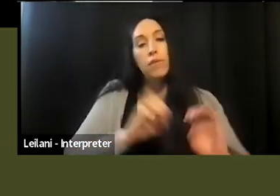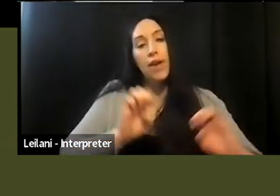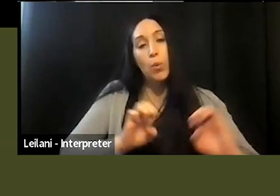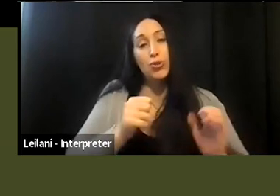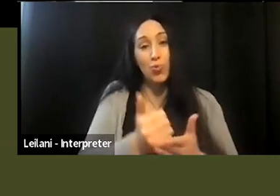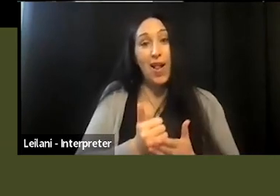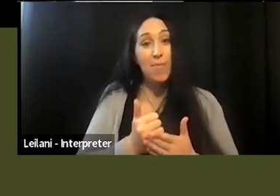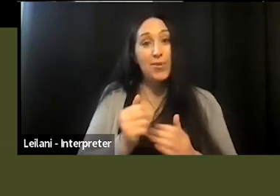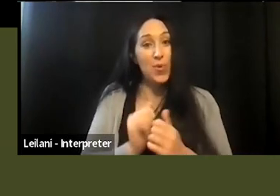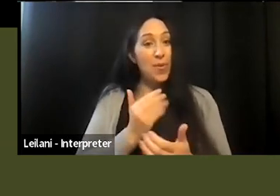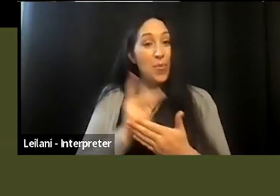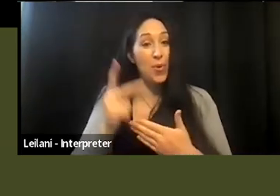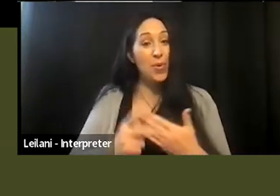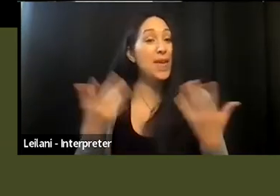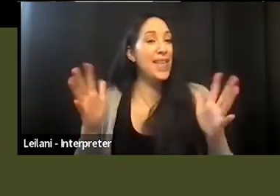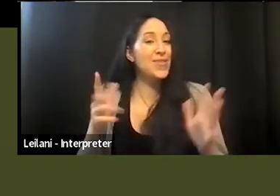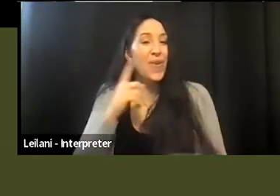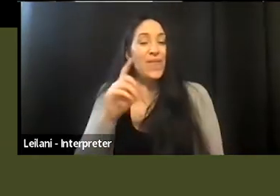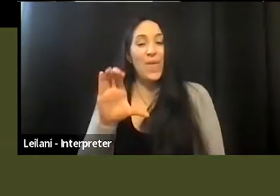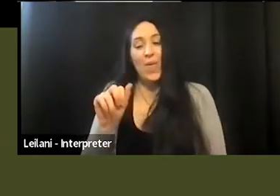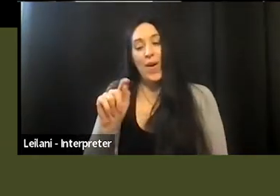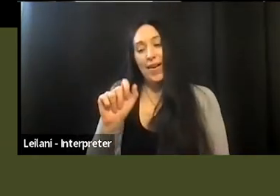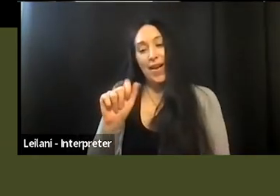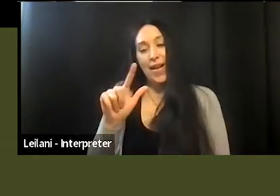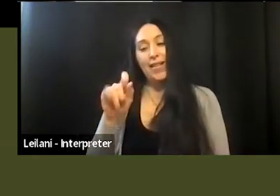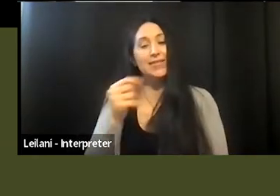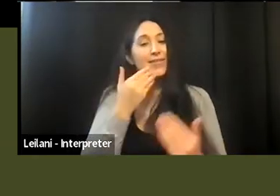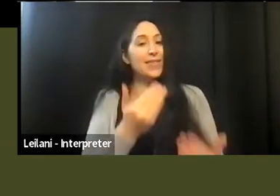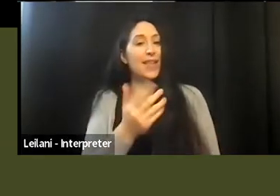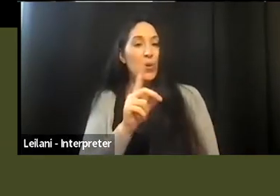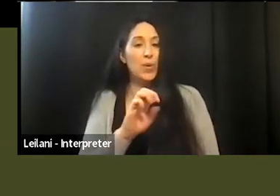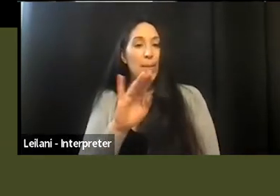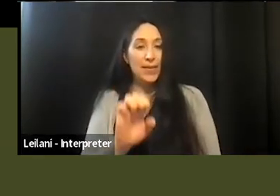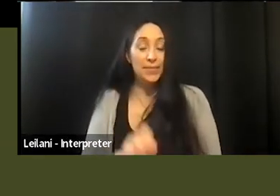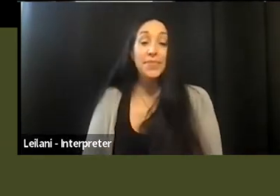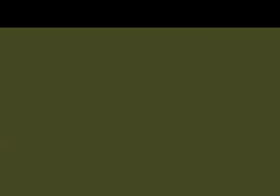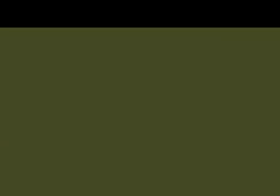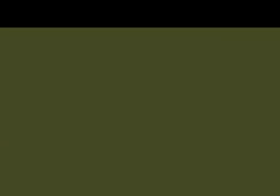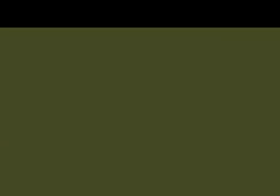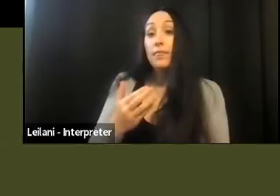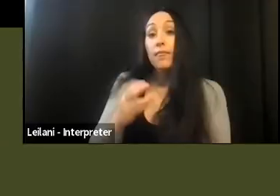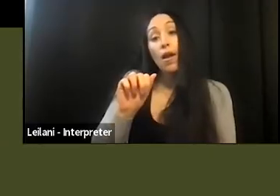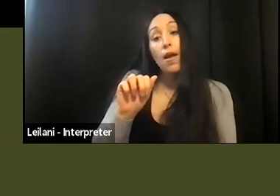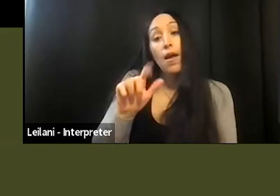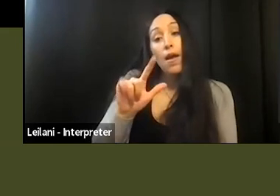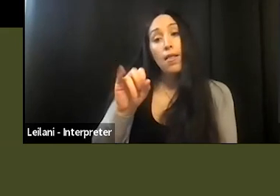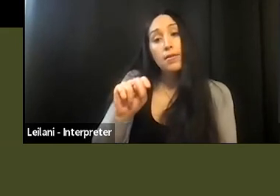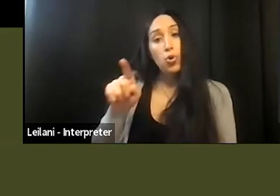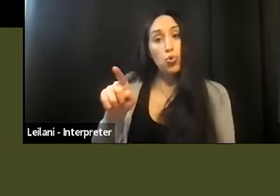And that's all I have for Catalyst. Thank you, Debbie. [Debbie] Thank you. Alison, are you speaking for the Center for Independent Living?